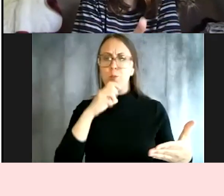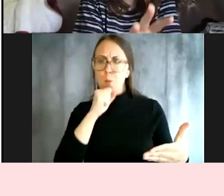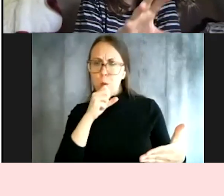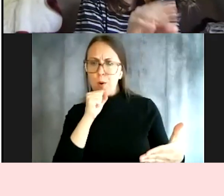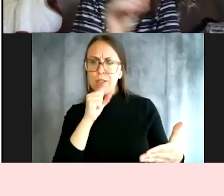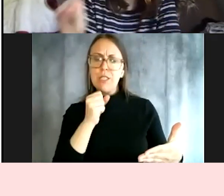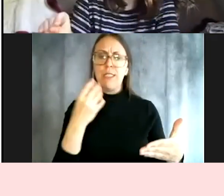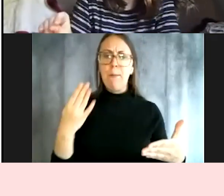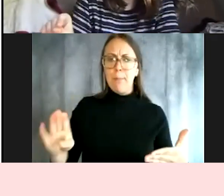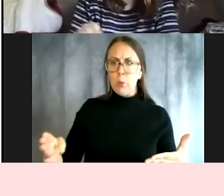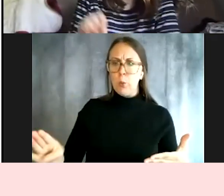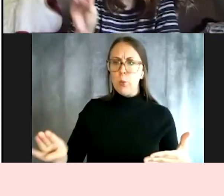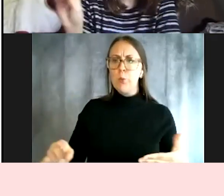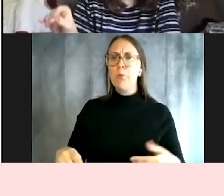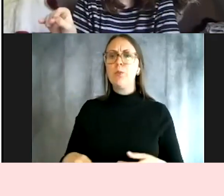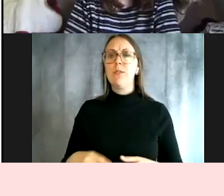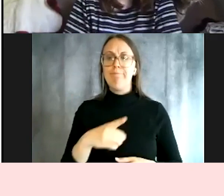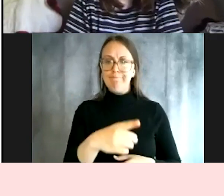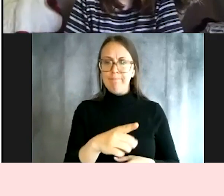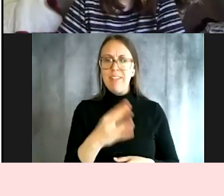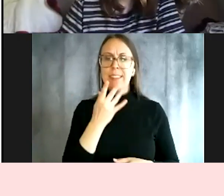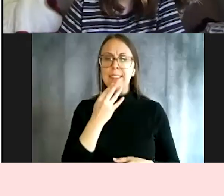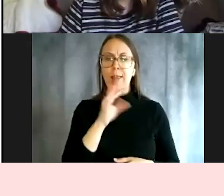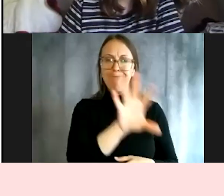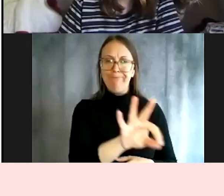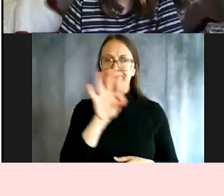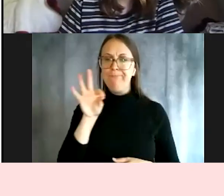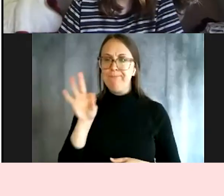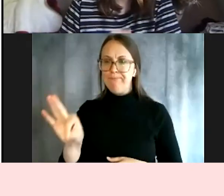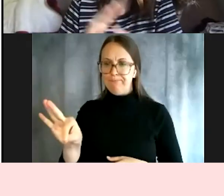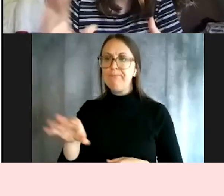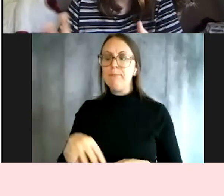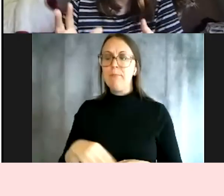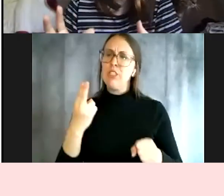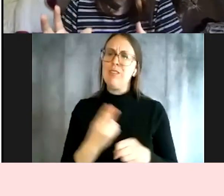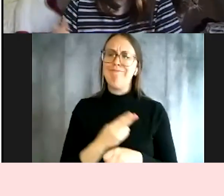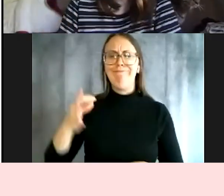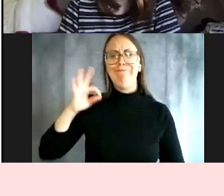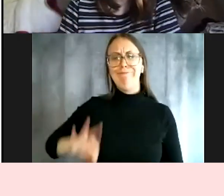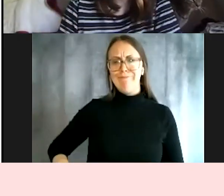this is the color I'm going to use here. It's very useful for making those finalized designs.